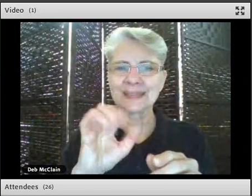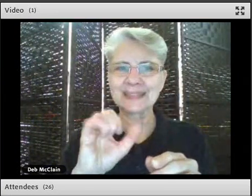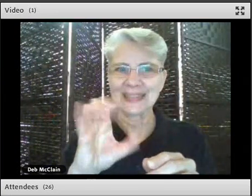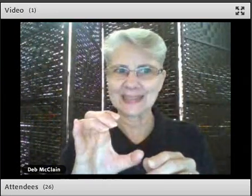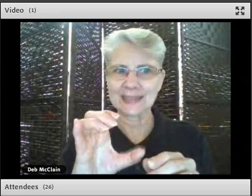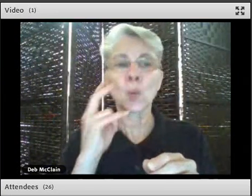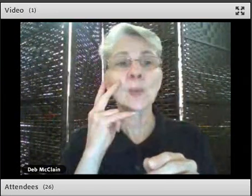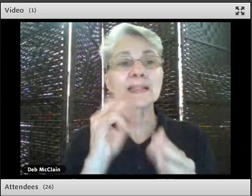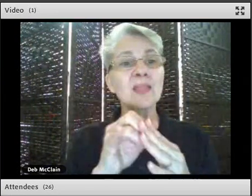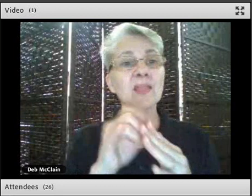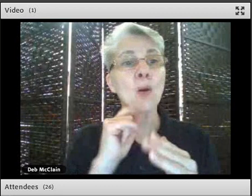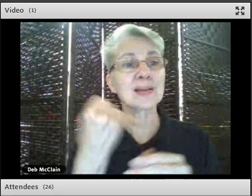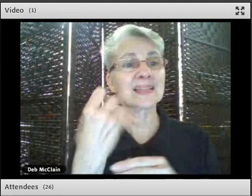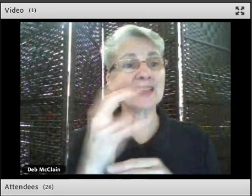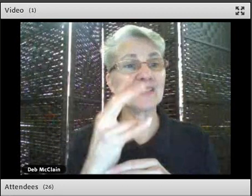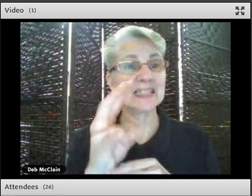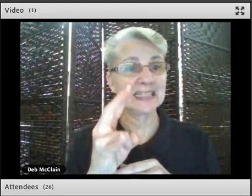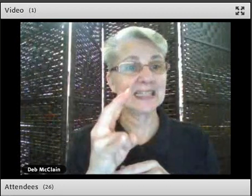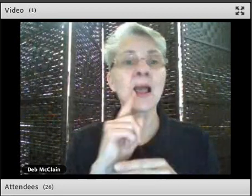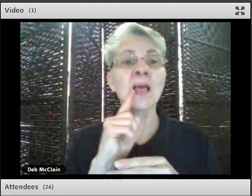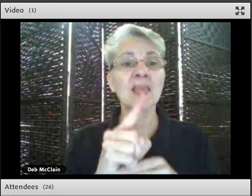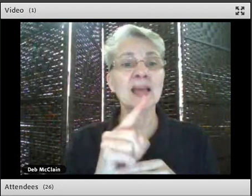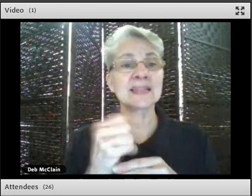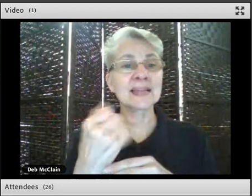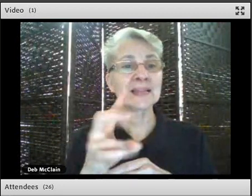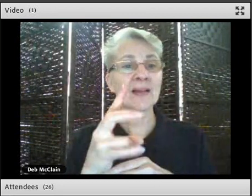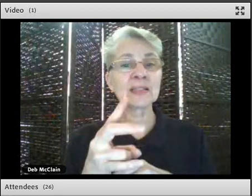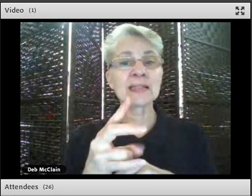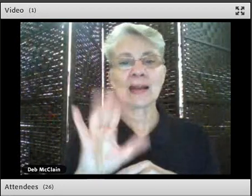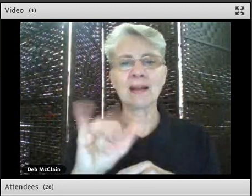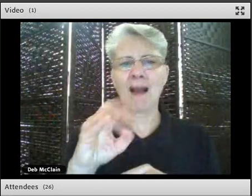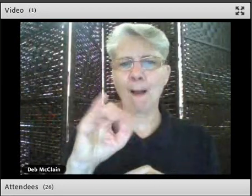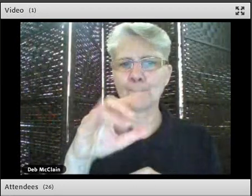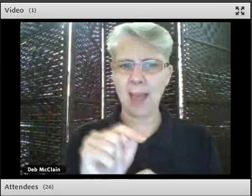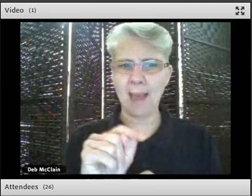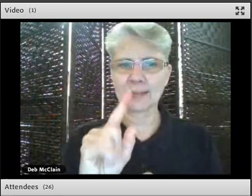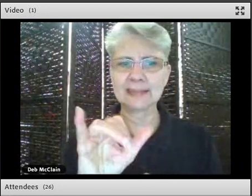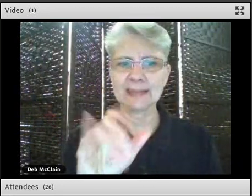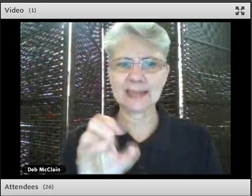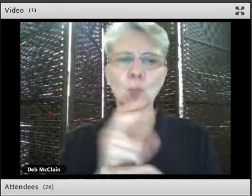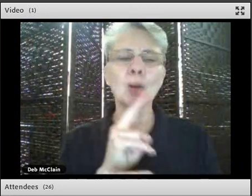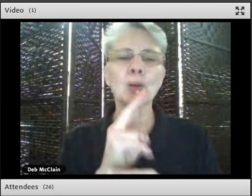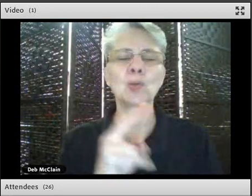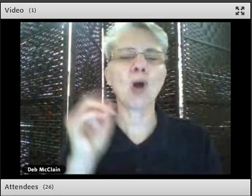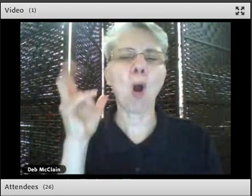but we're going to use "audio discs" because that's the term that RDA is instructing us to use.